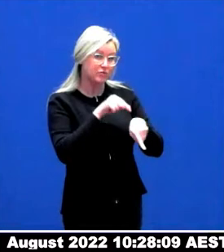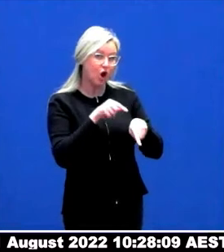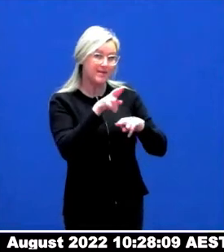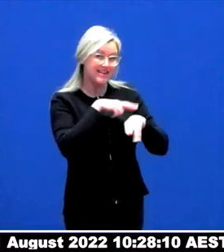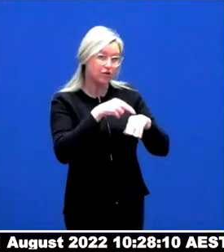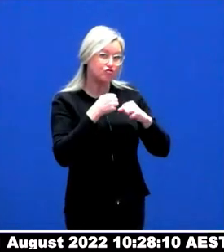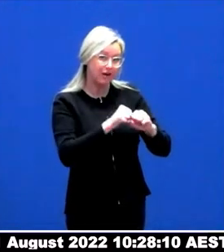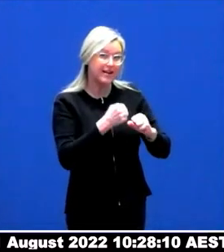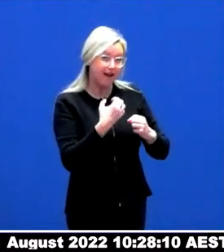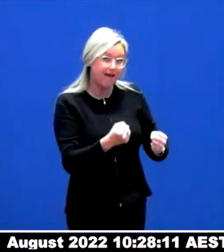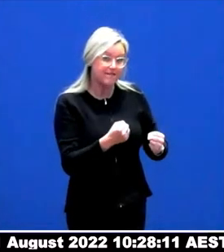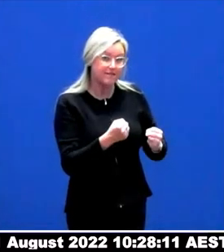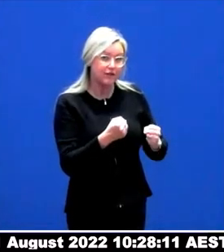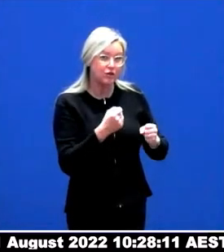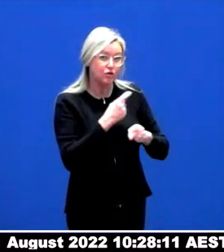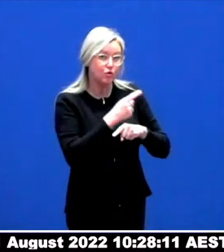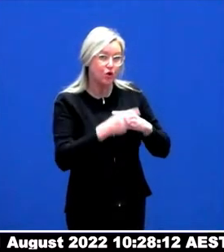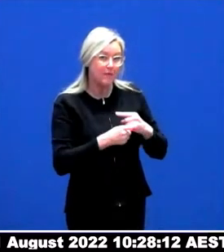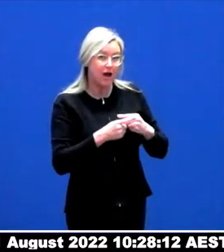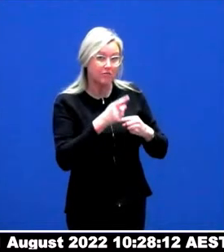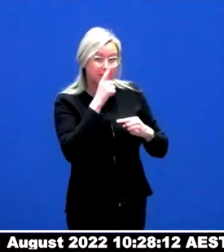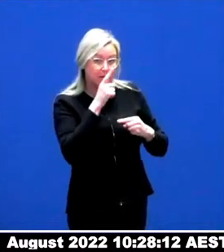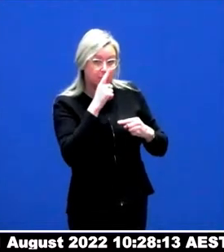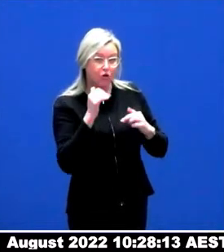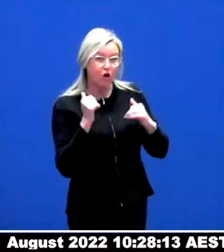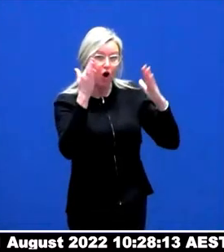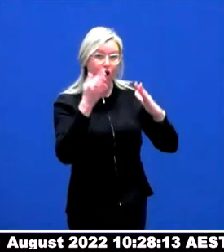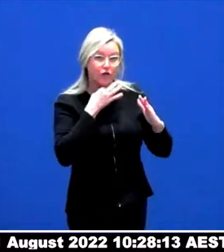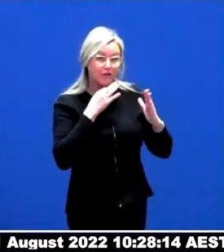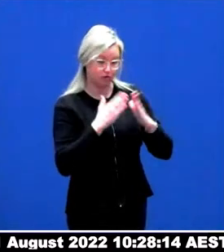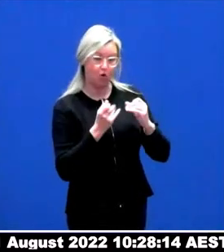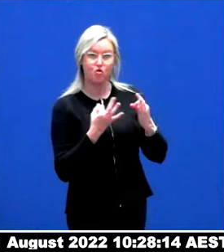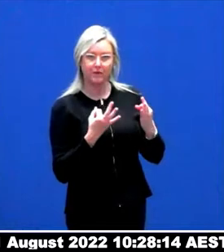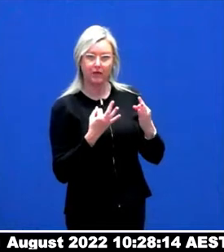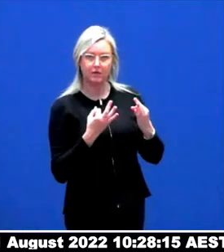identified the risk of homelessness for people with disability and people with